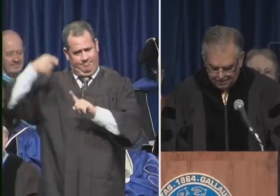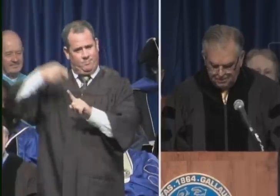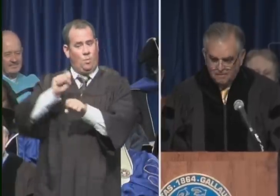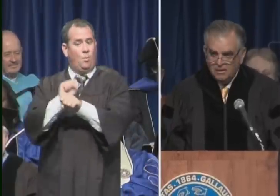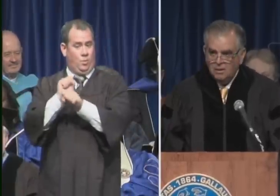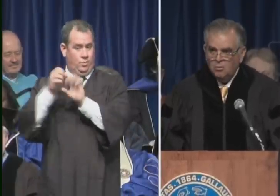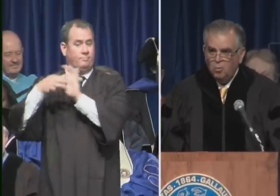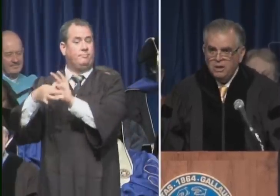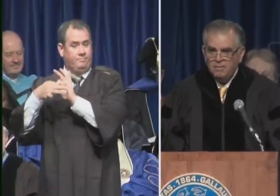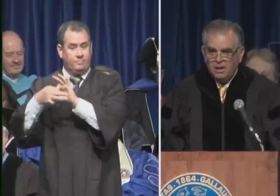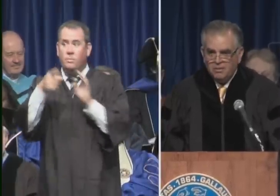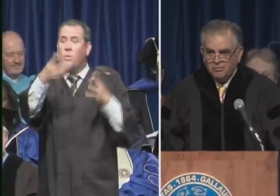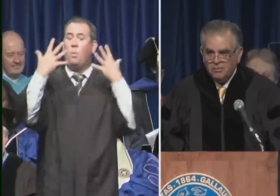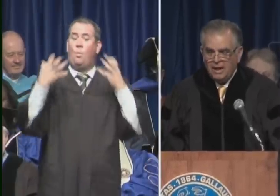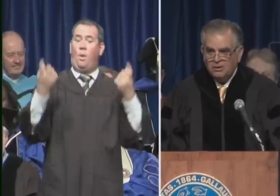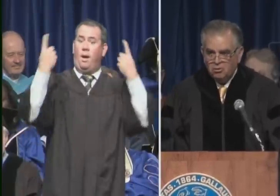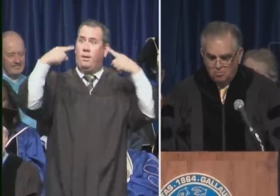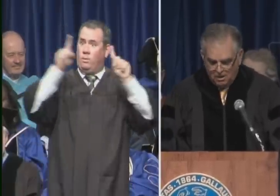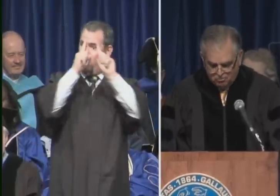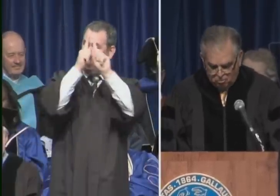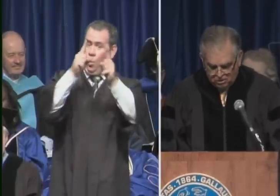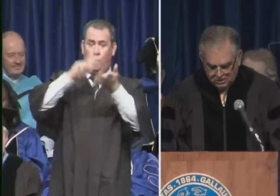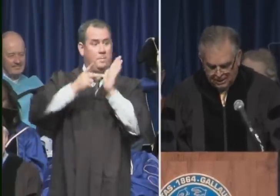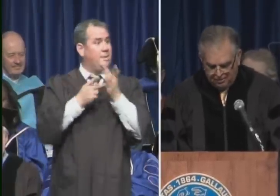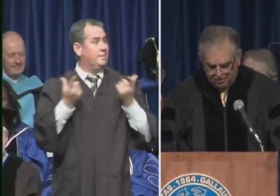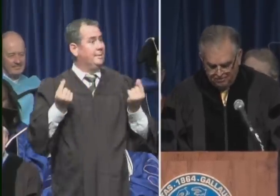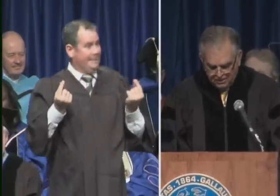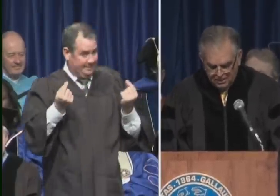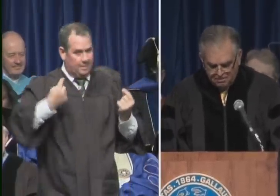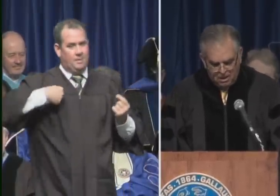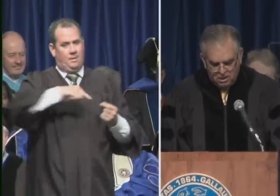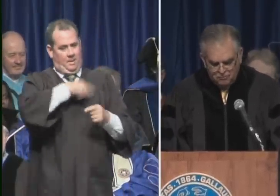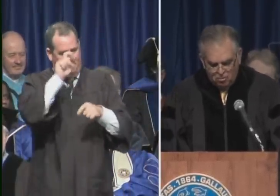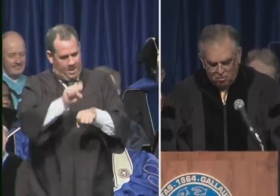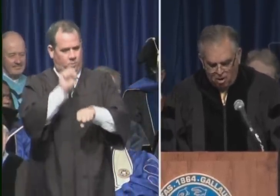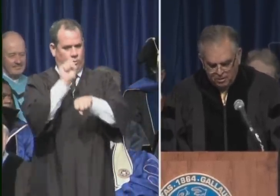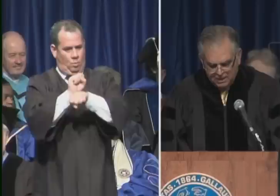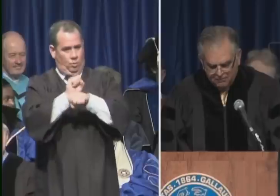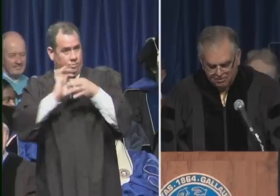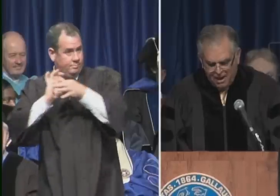we must and you must work together. Many of you are already giving back.